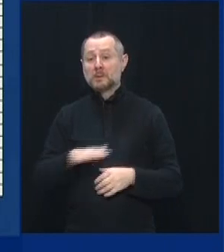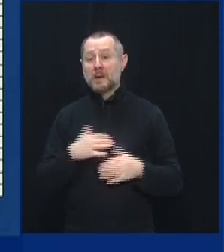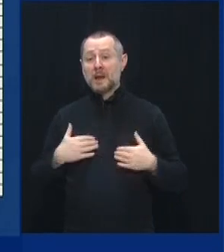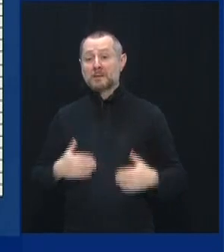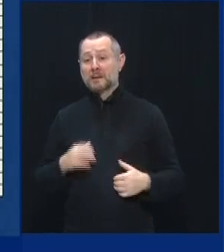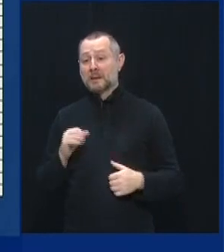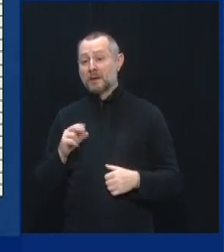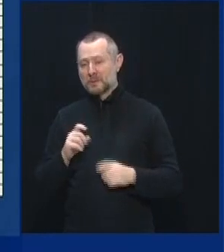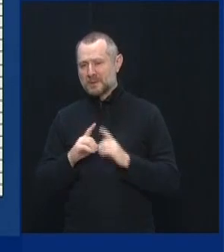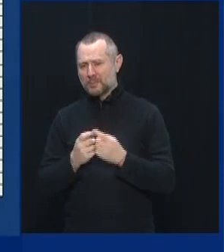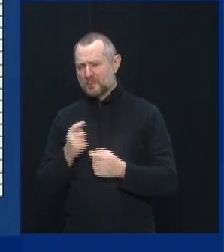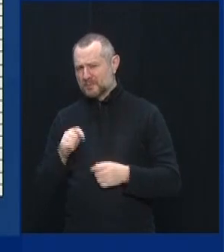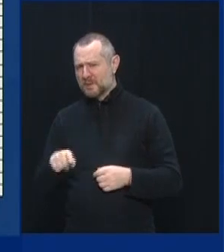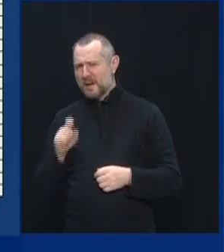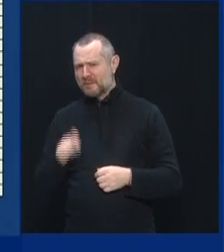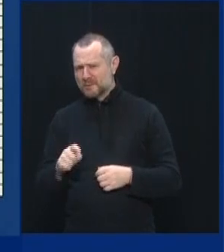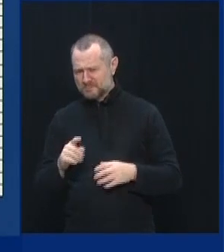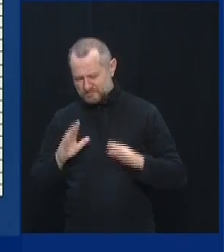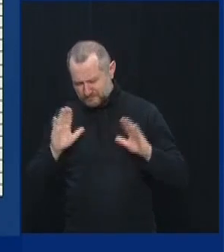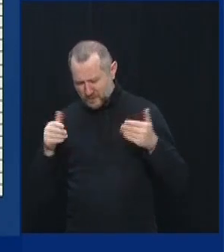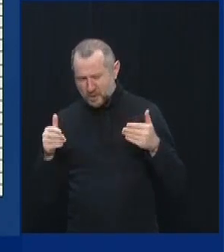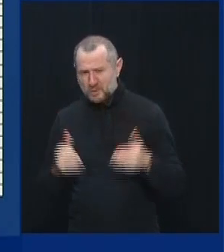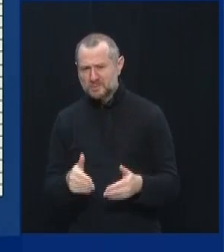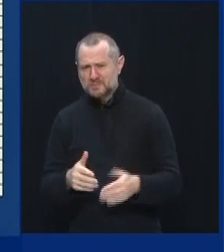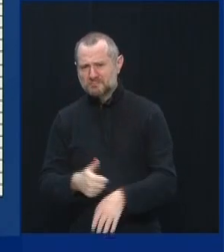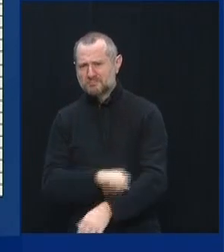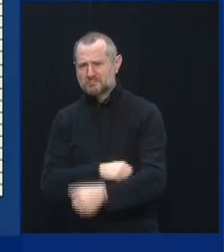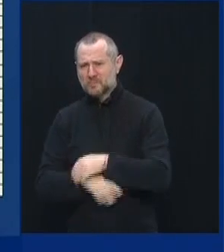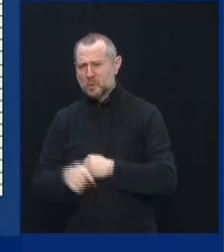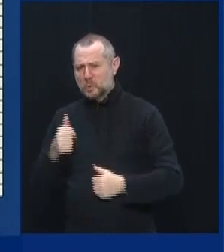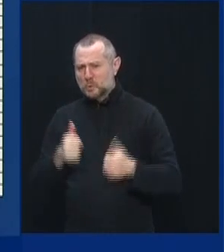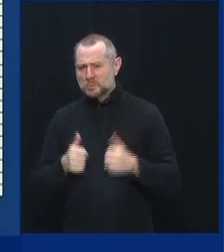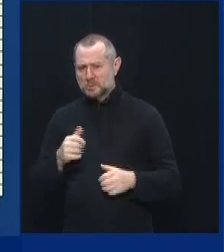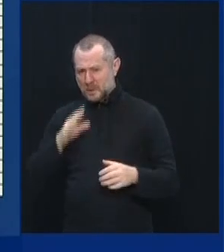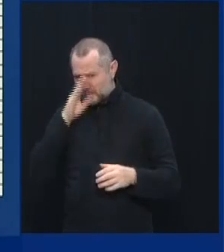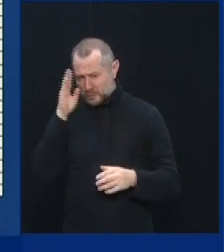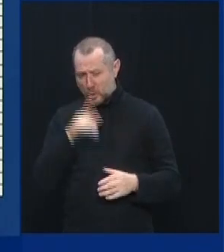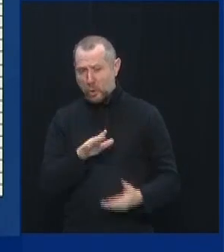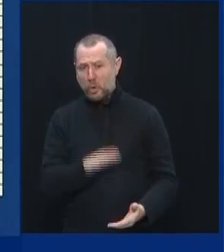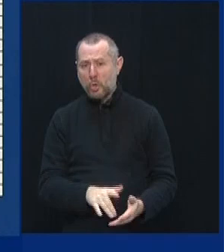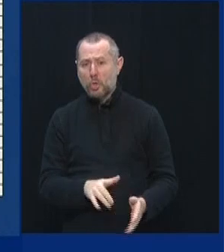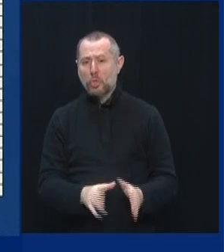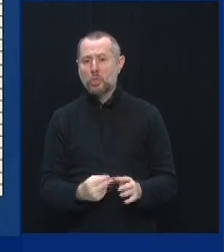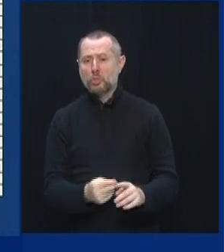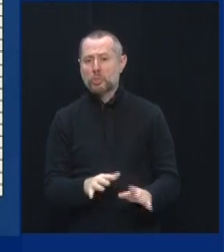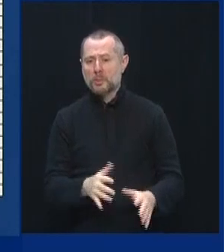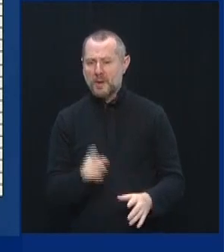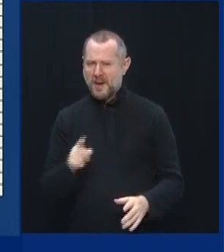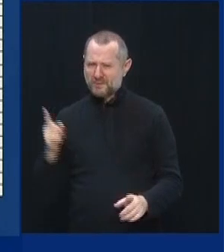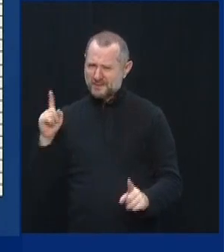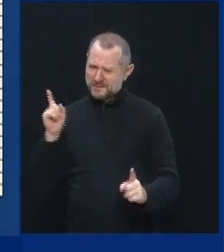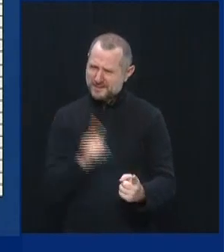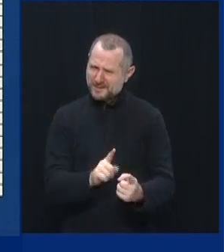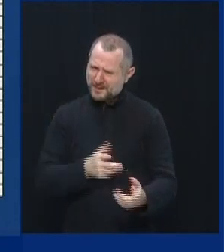SOME ARE AT 40. THE LOCAL HEALTH DEPARTMENTS NEED TO FOCUS ON THIS.